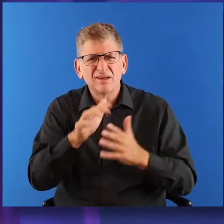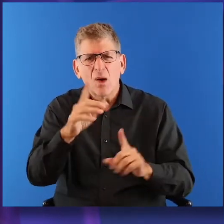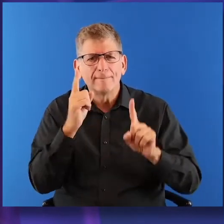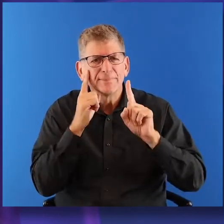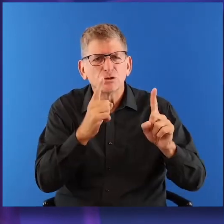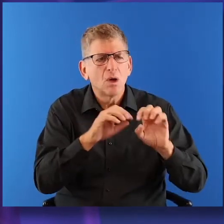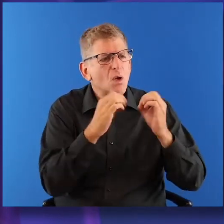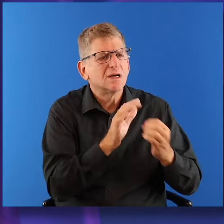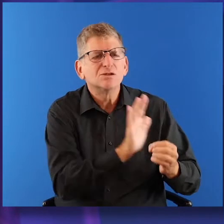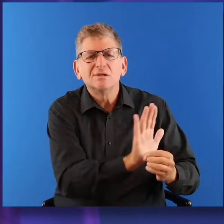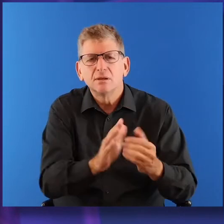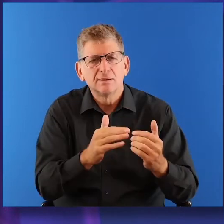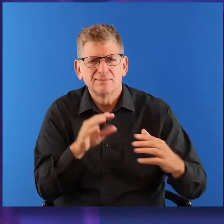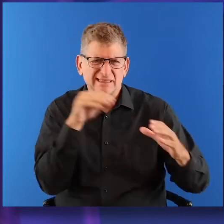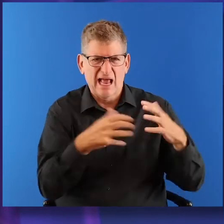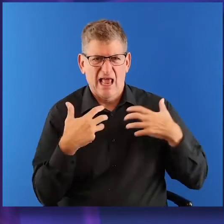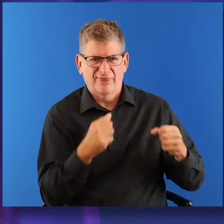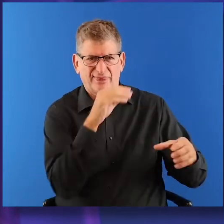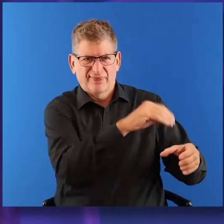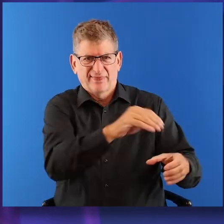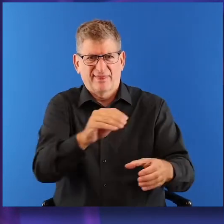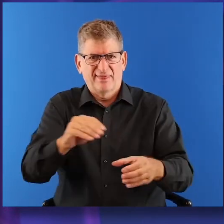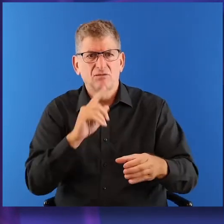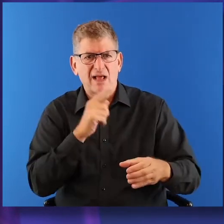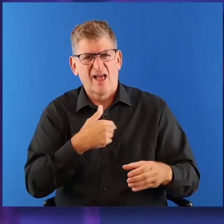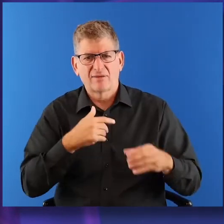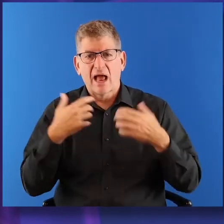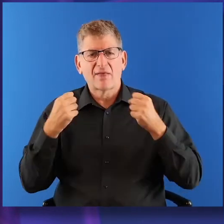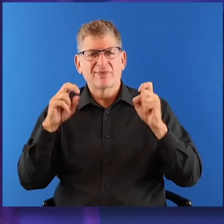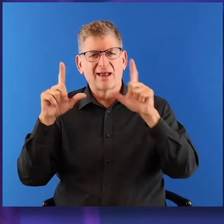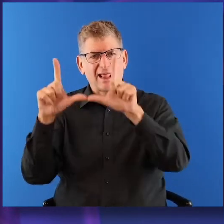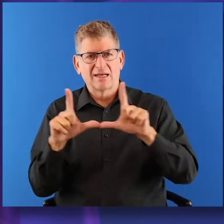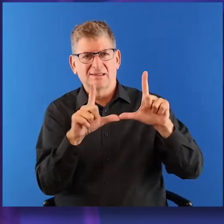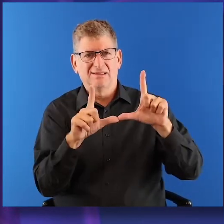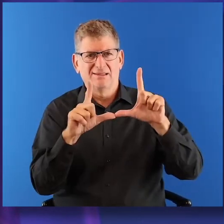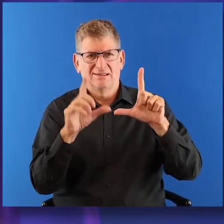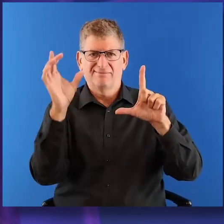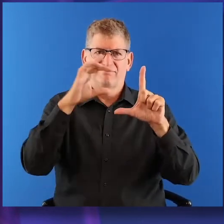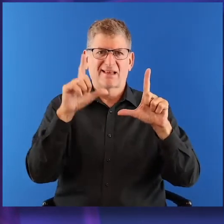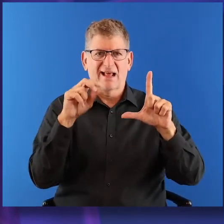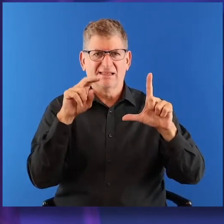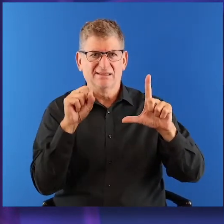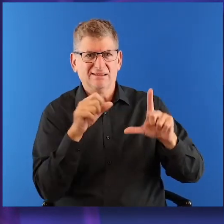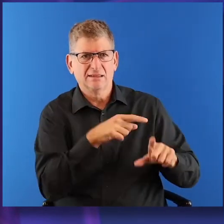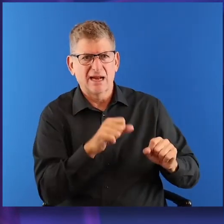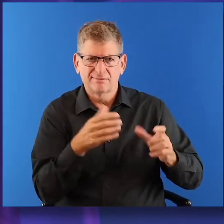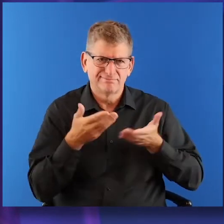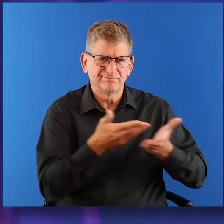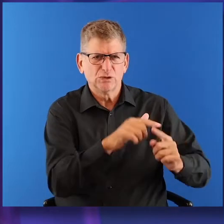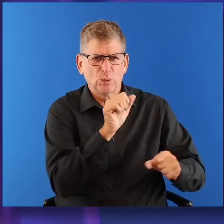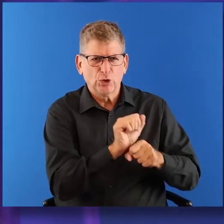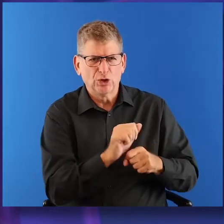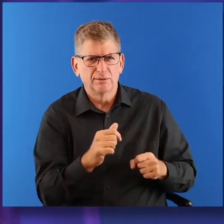and we proved that through this pandemic. So my thought, and when we say what's my diagnosis, it's that we all have to continue to